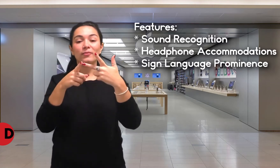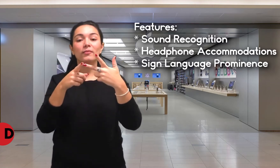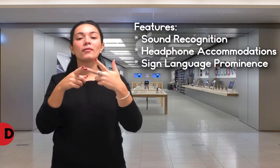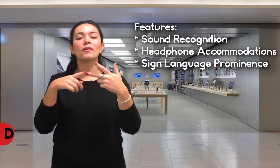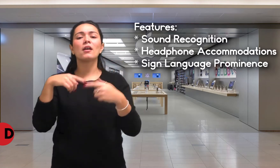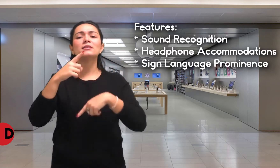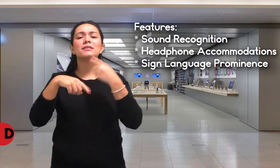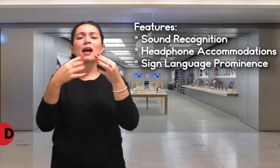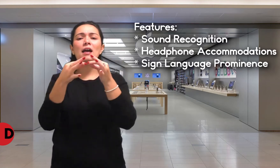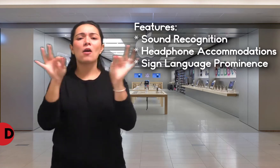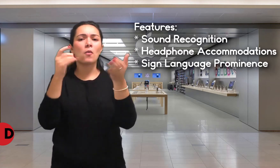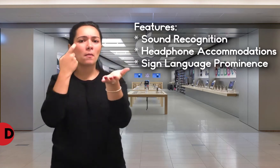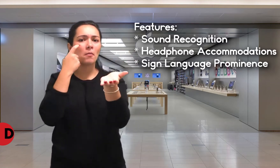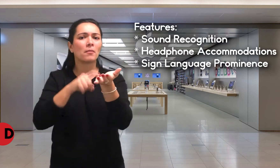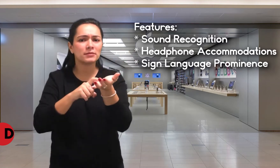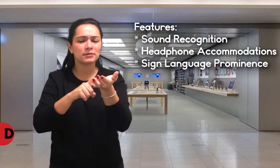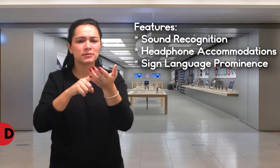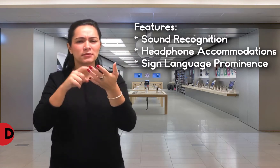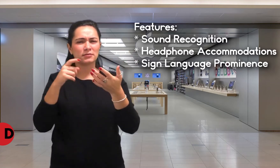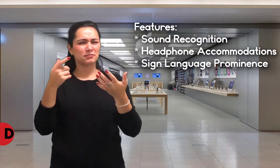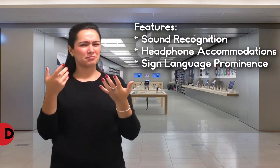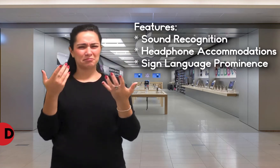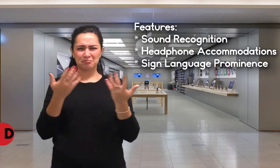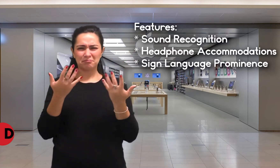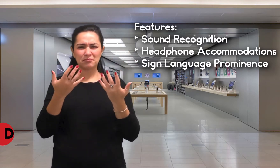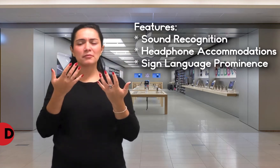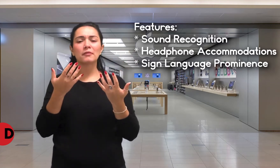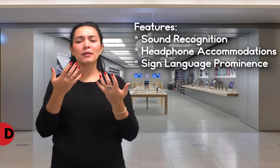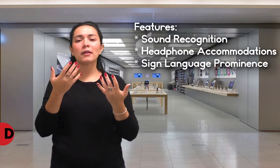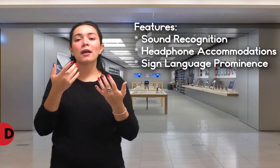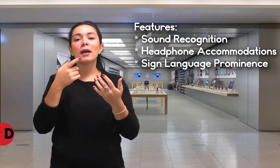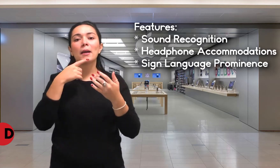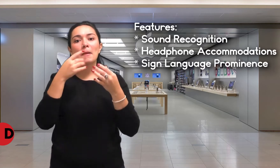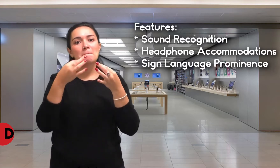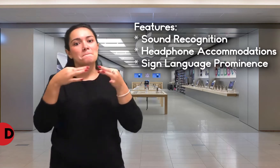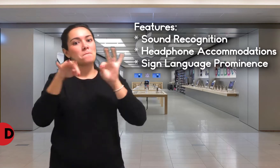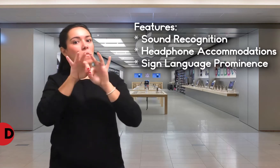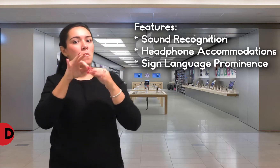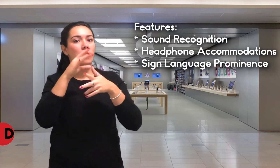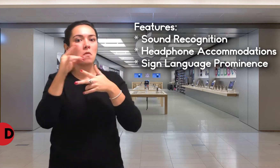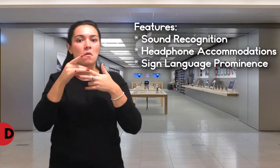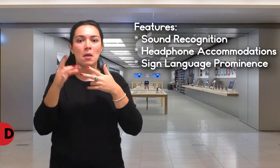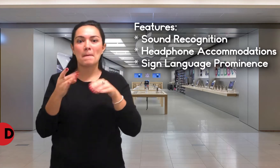The ‘Sign Language Prominence’ feature upgrades use of FaceTime to